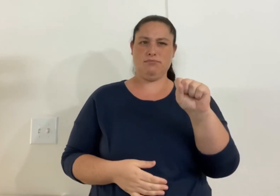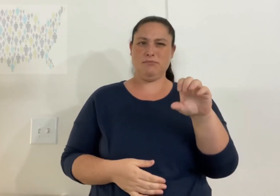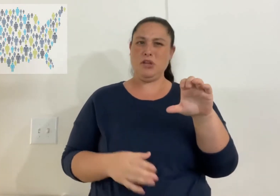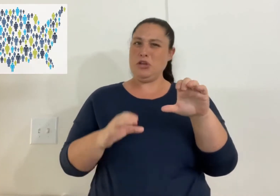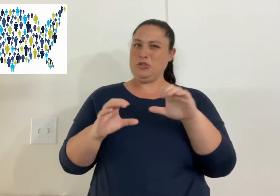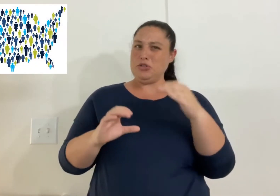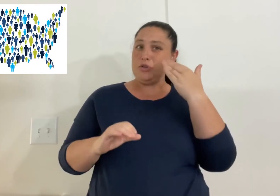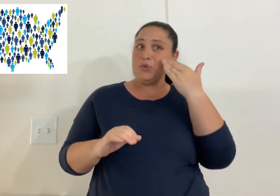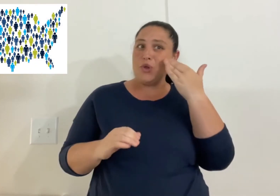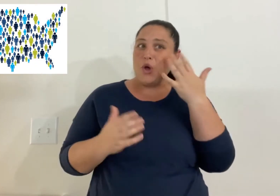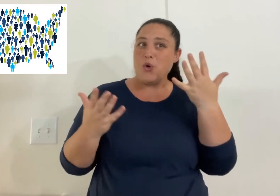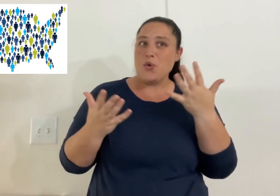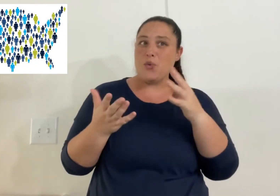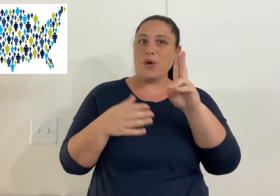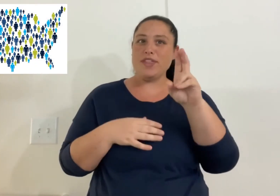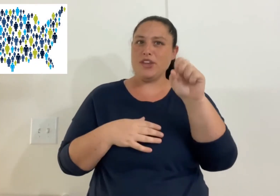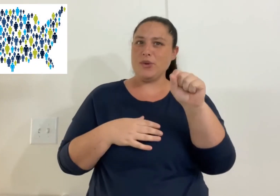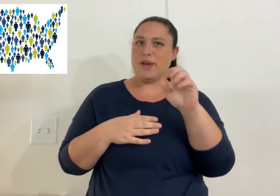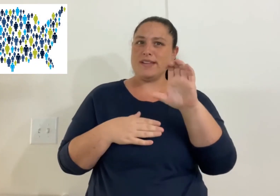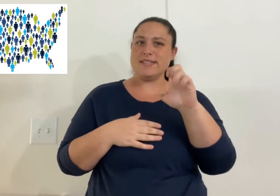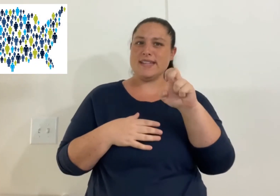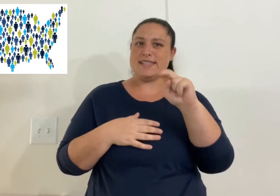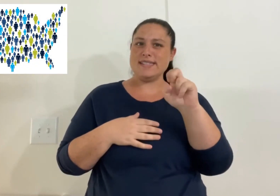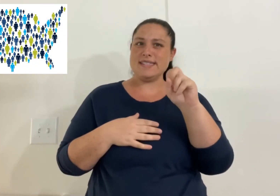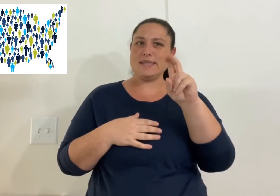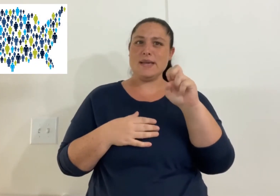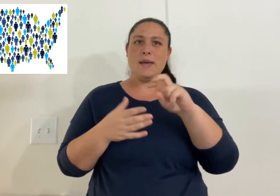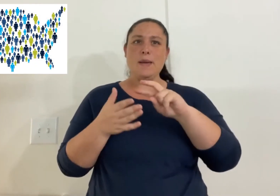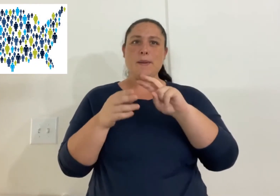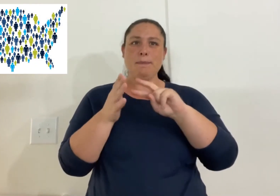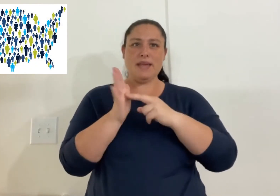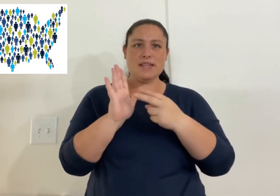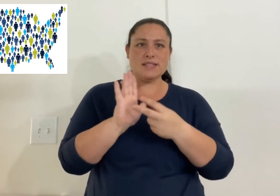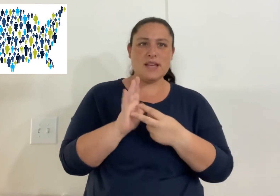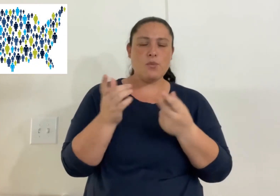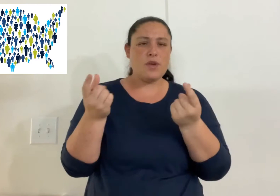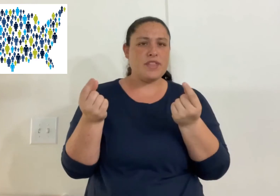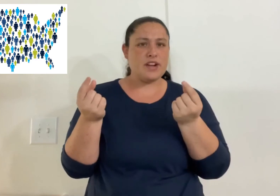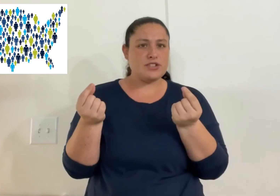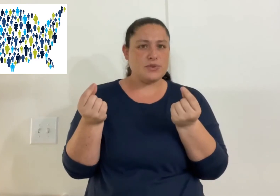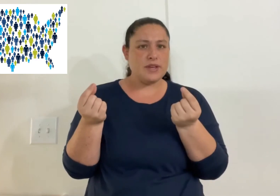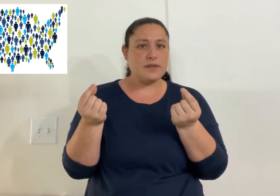Did you know that a US census means they are doing?